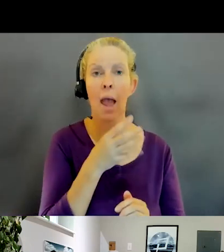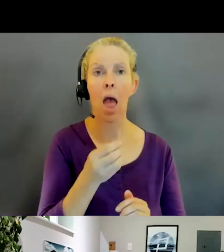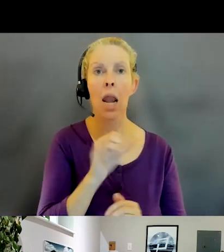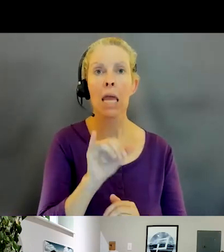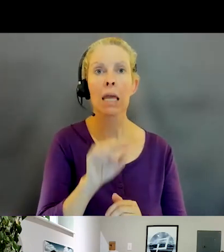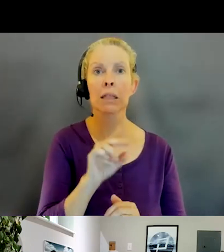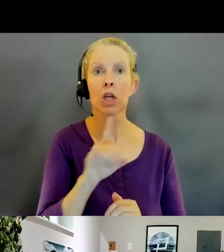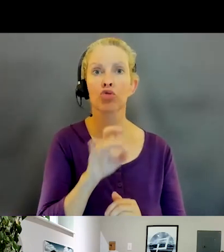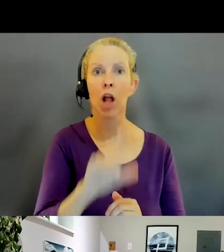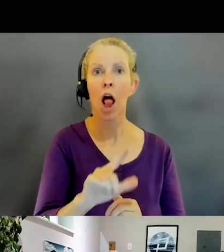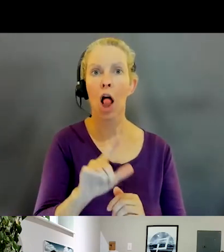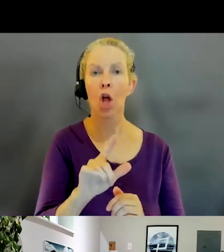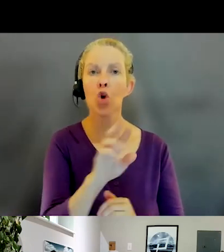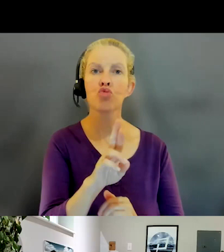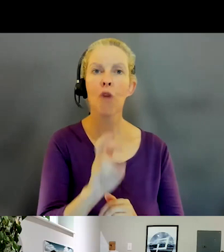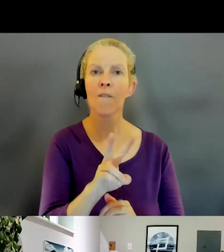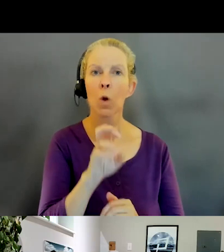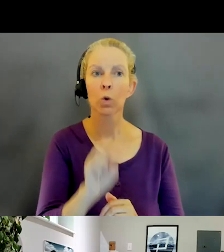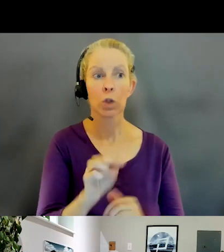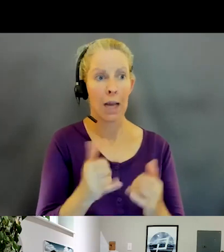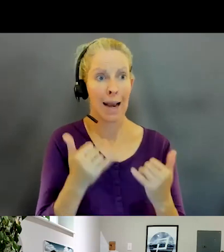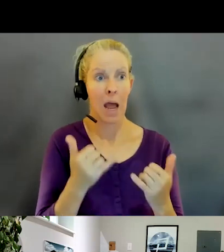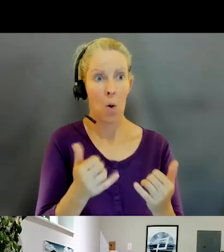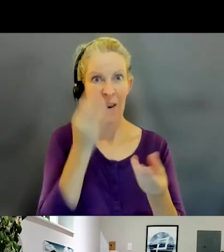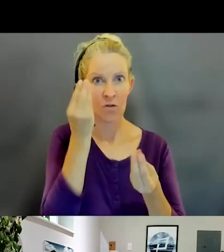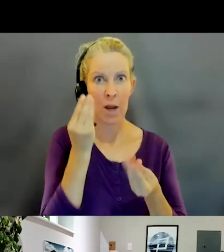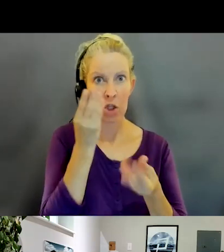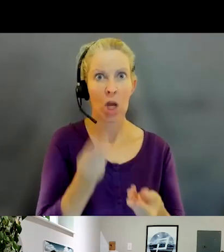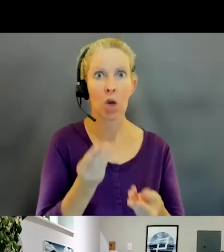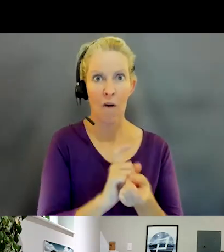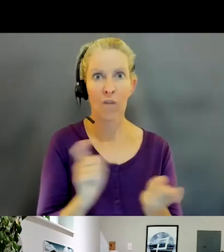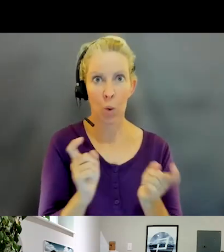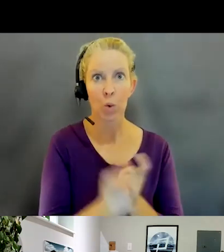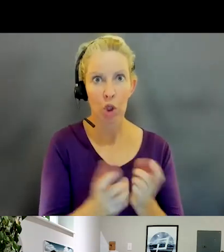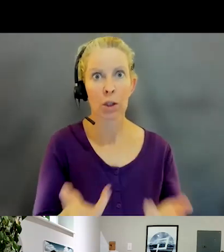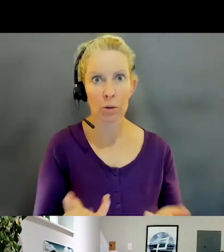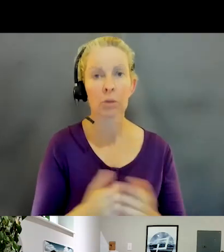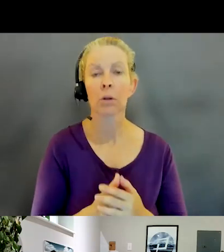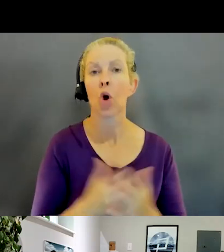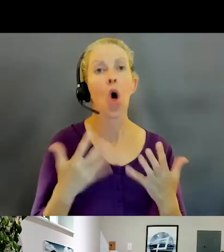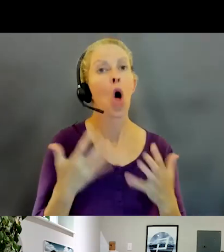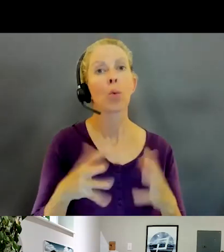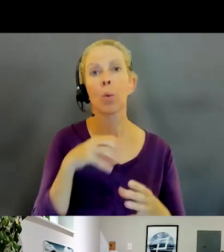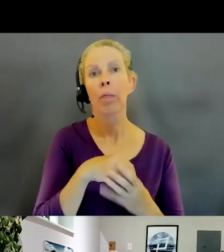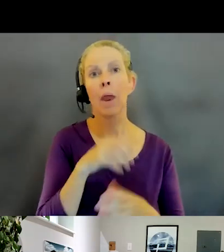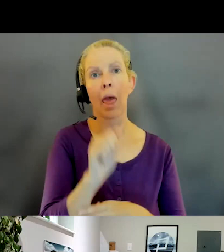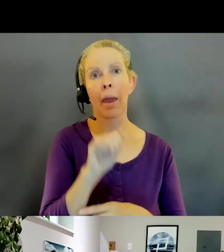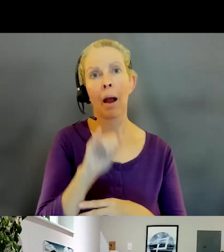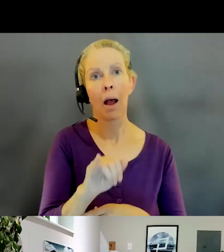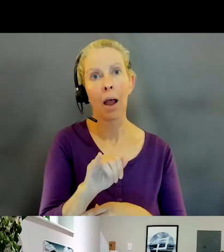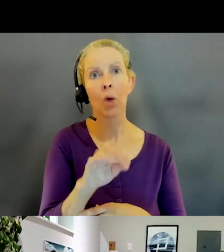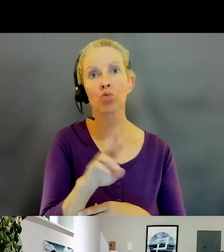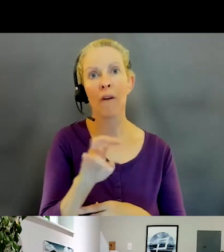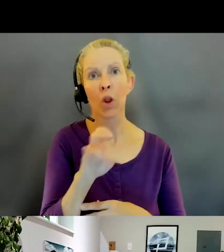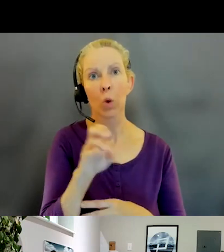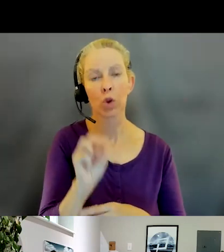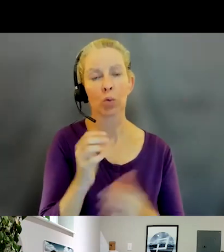we have been in the information revolution right now, and now, we are already in the AI revolution,